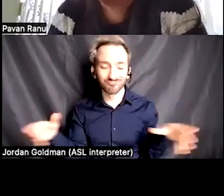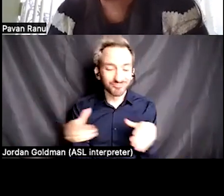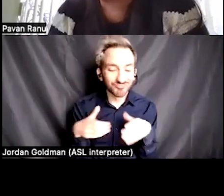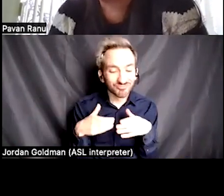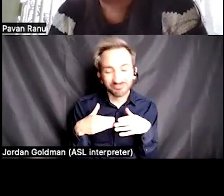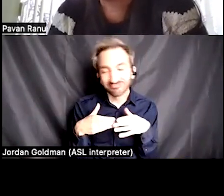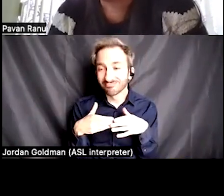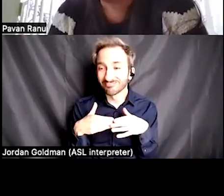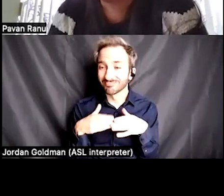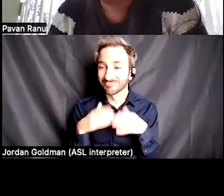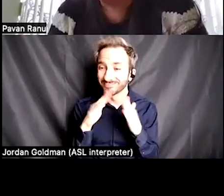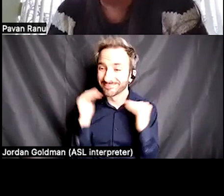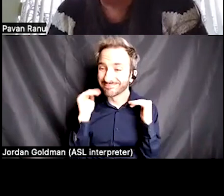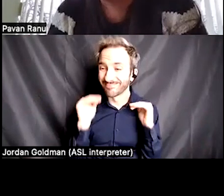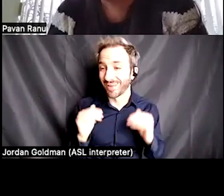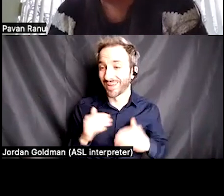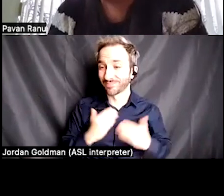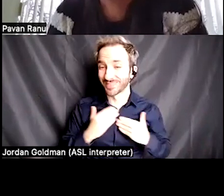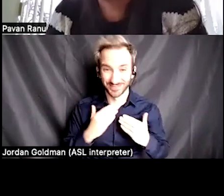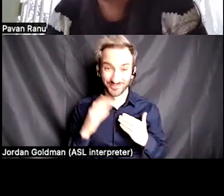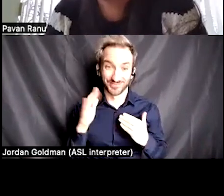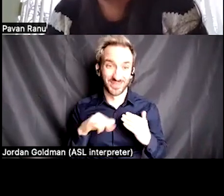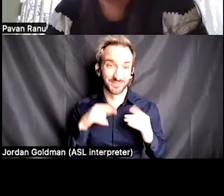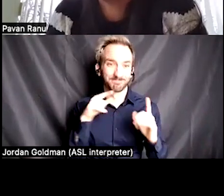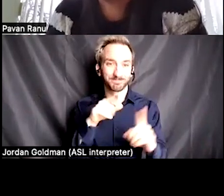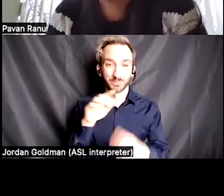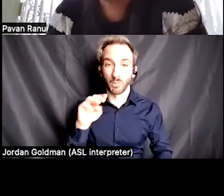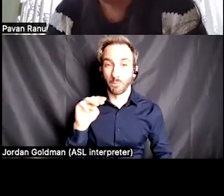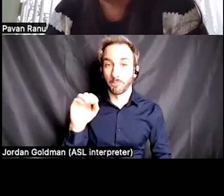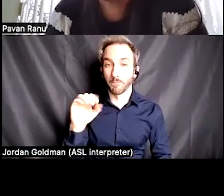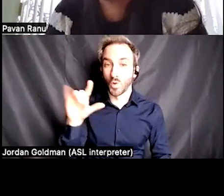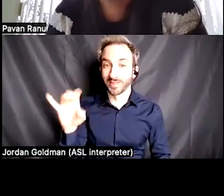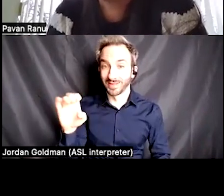And for Mollie Ruck, what makes her happy is copious amounts of plants, small objects,